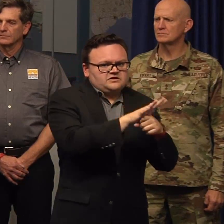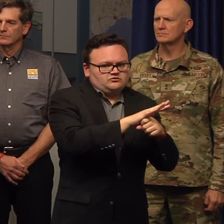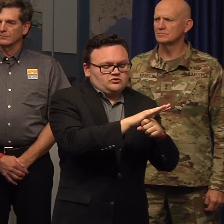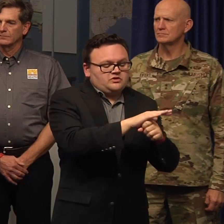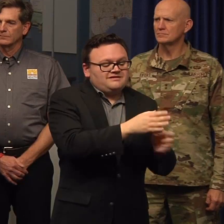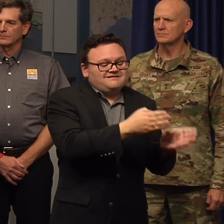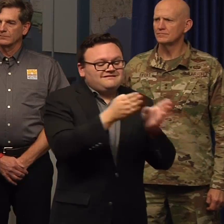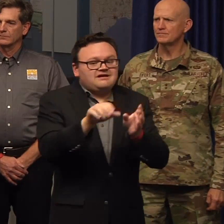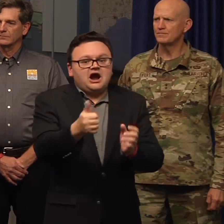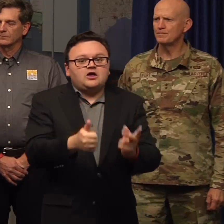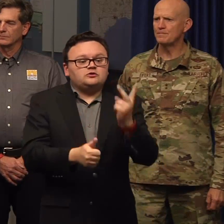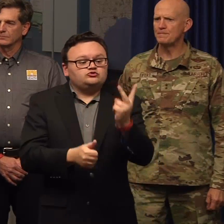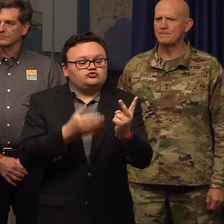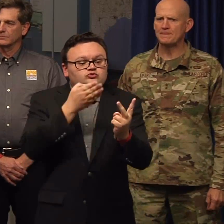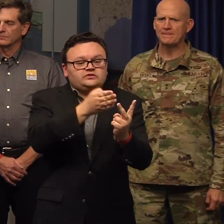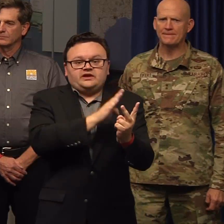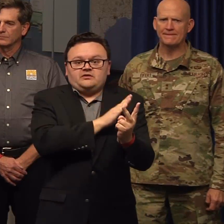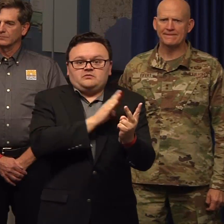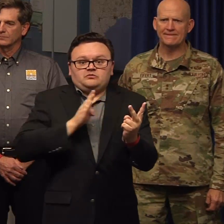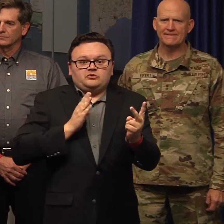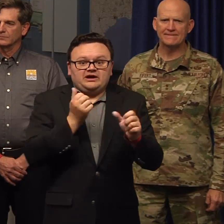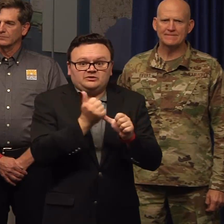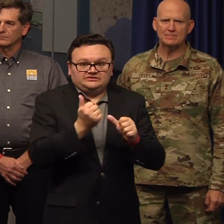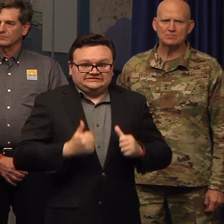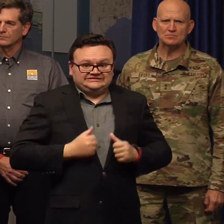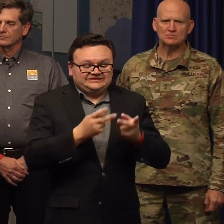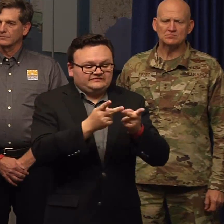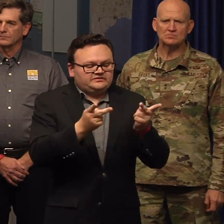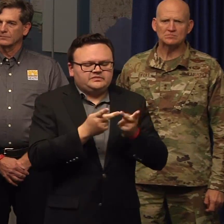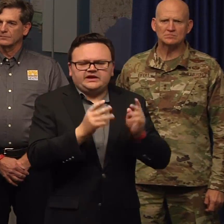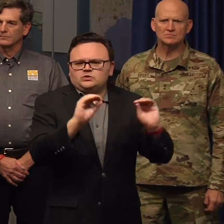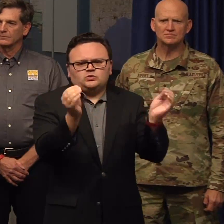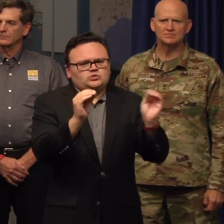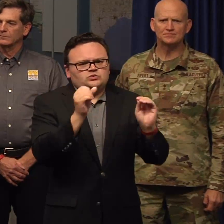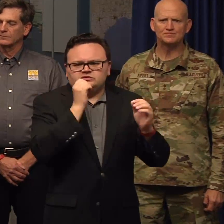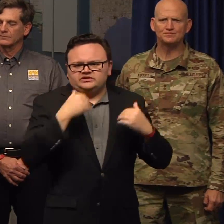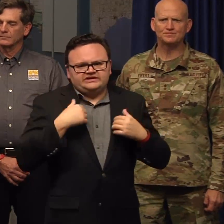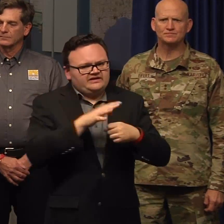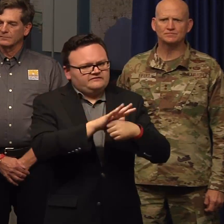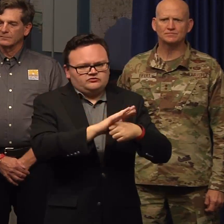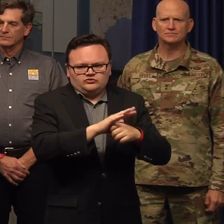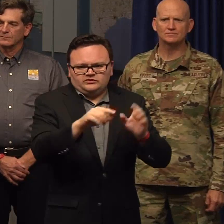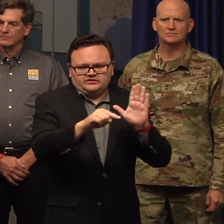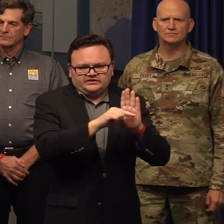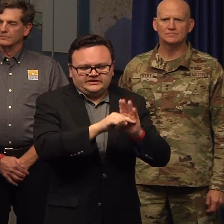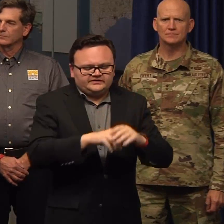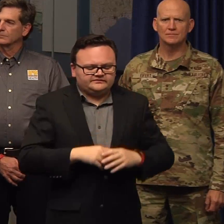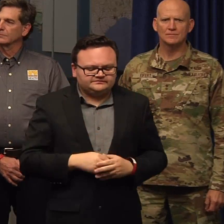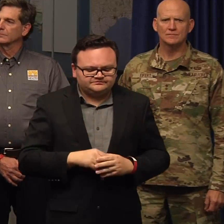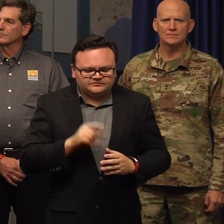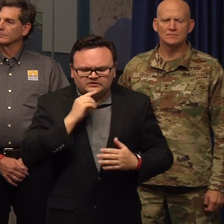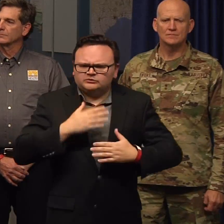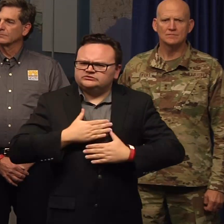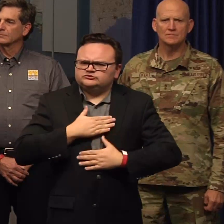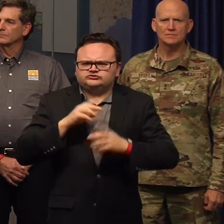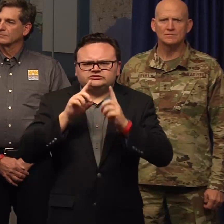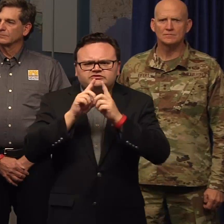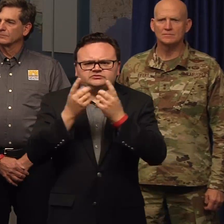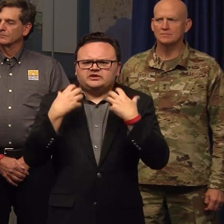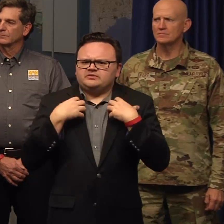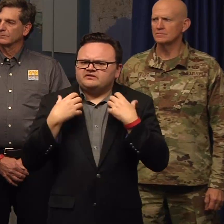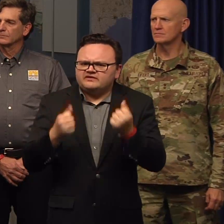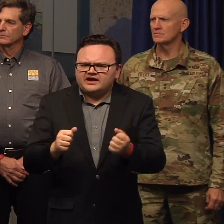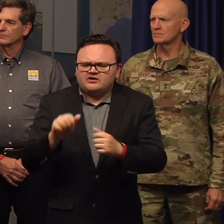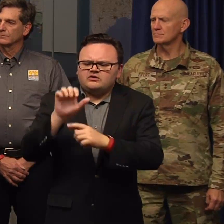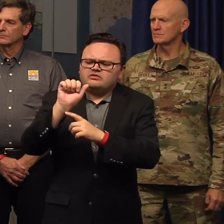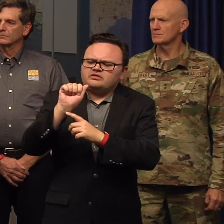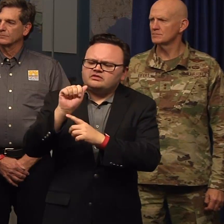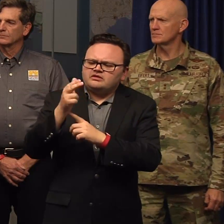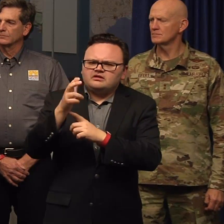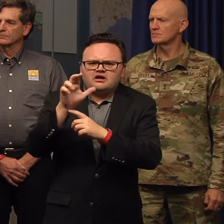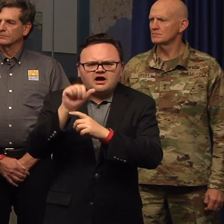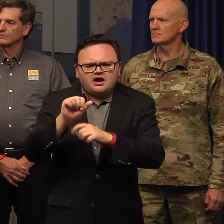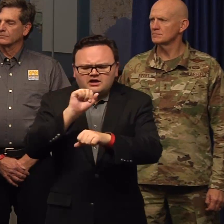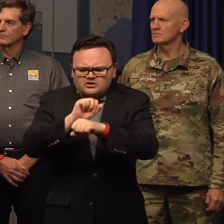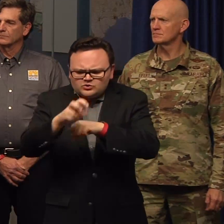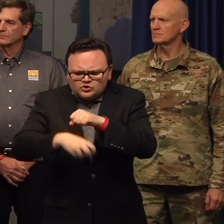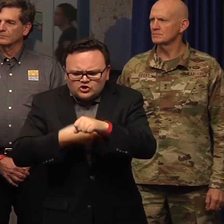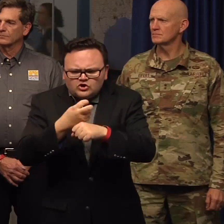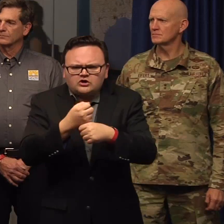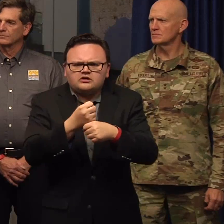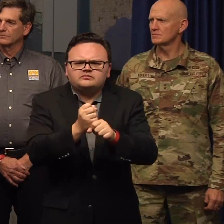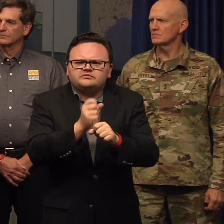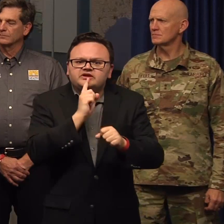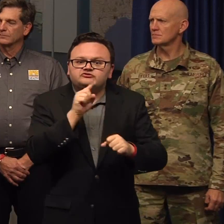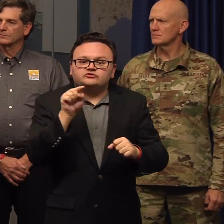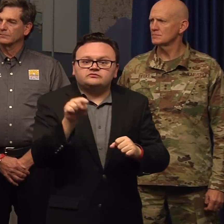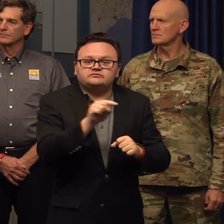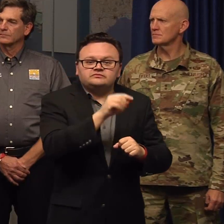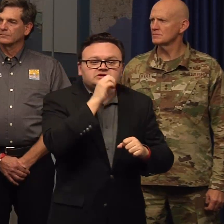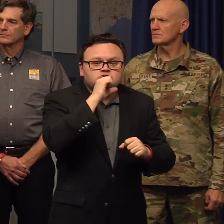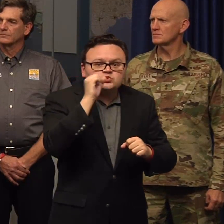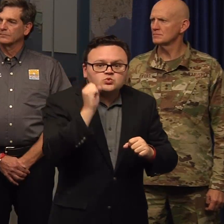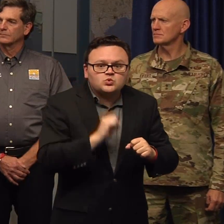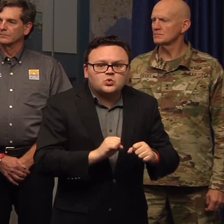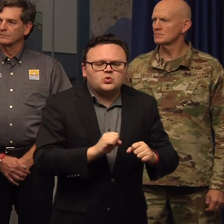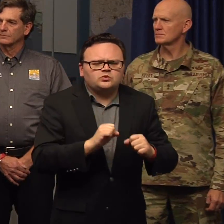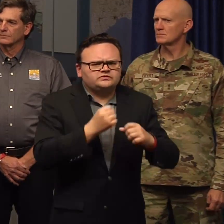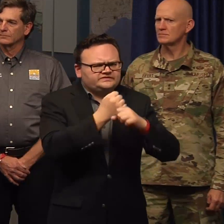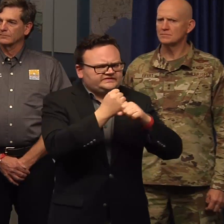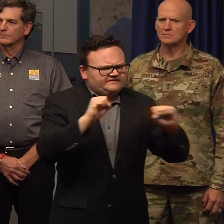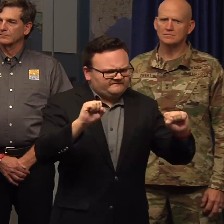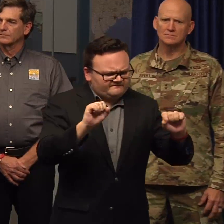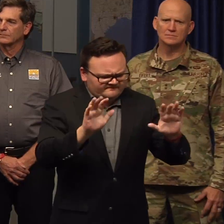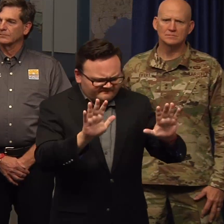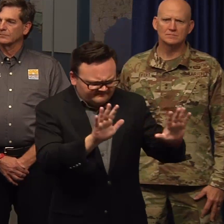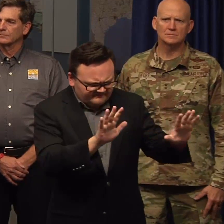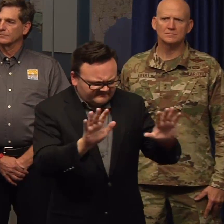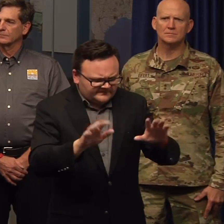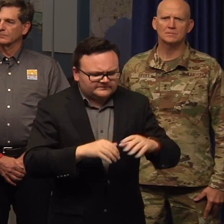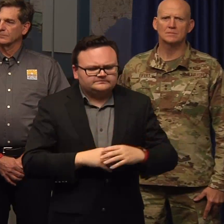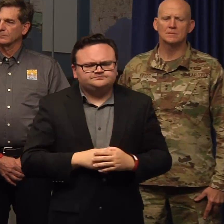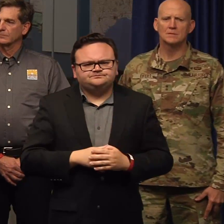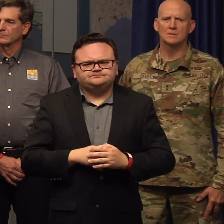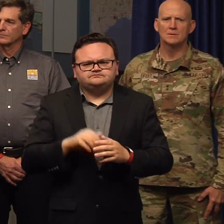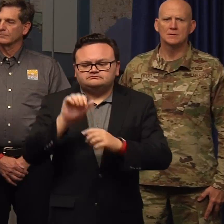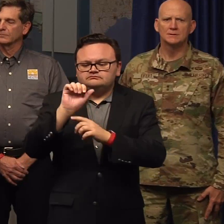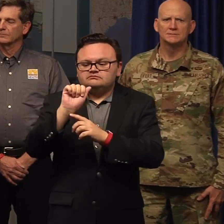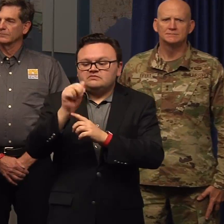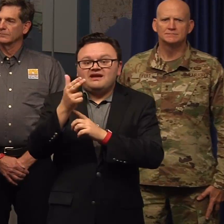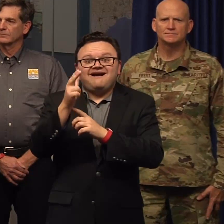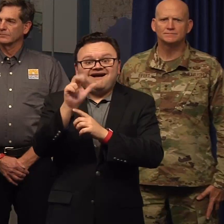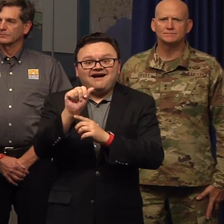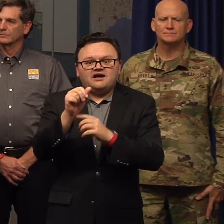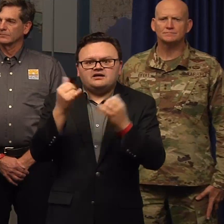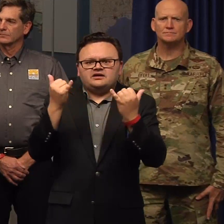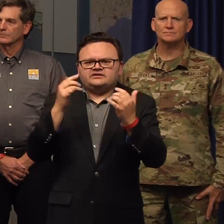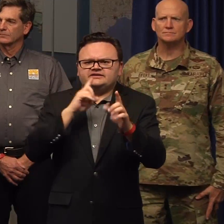AWAY AROUND THE SAME TIME.